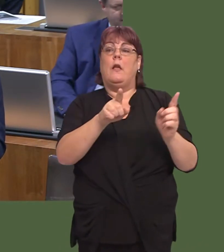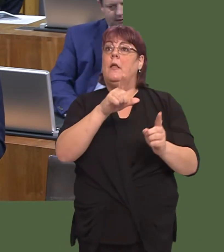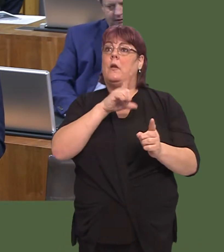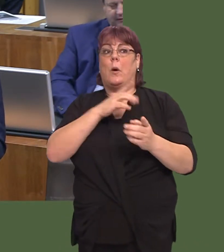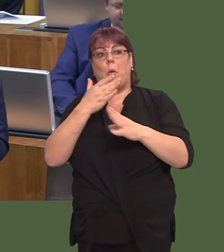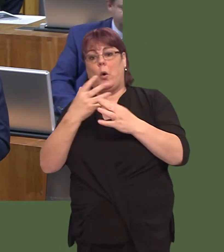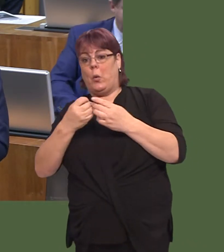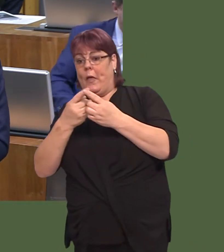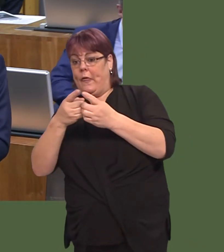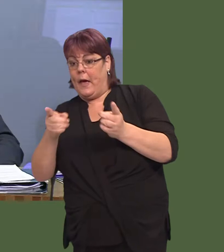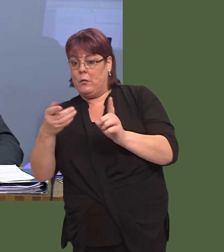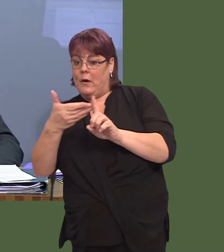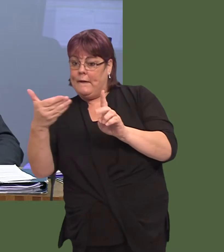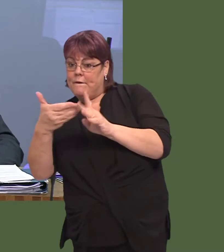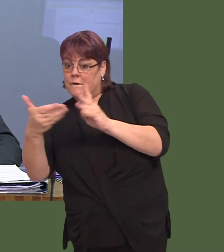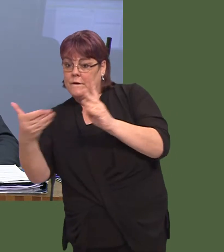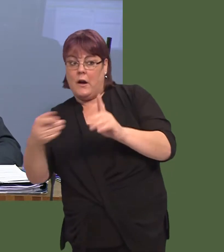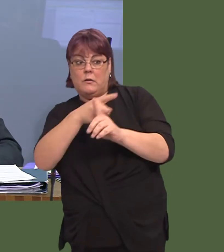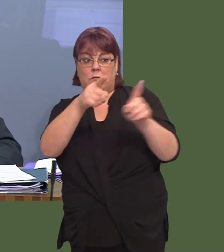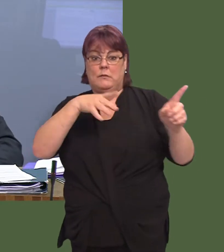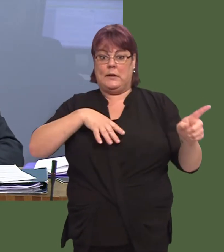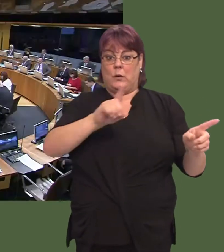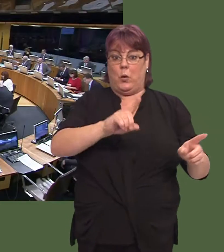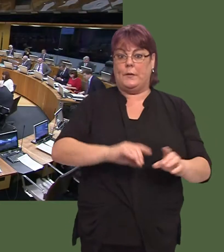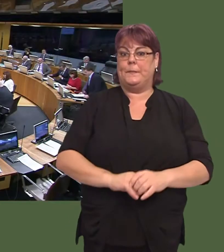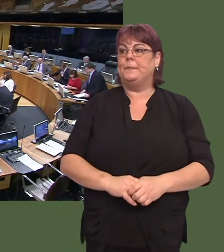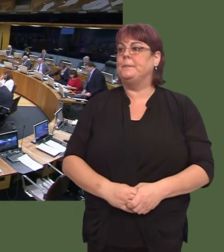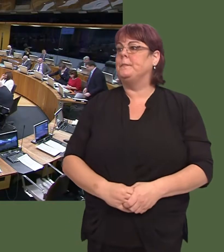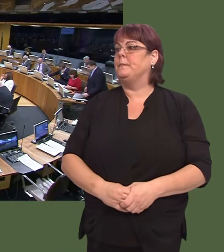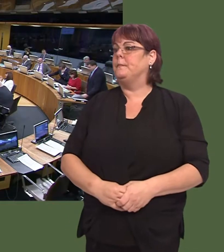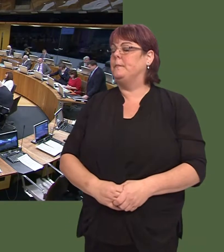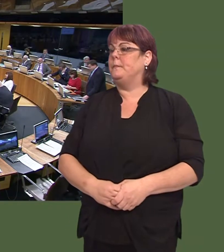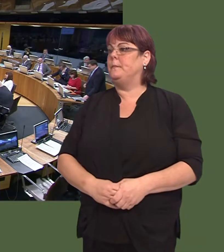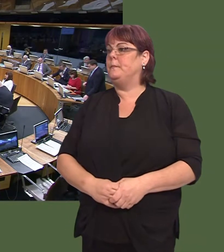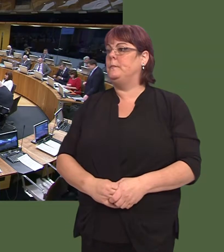the resources that are needed.